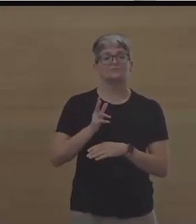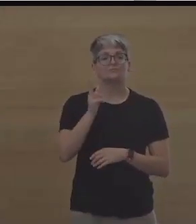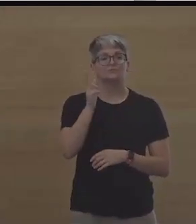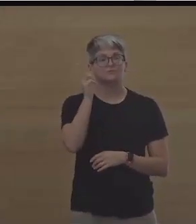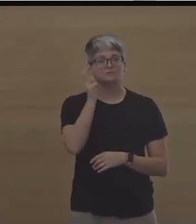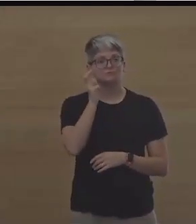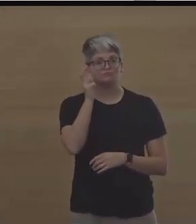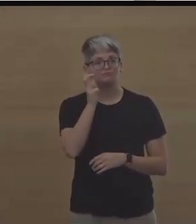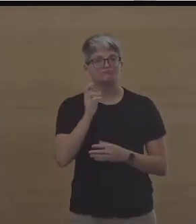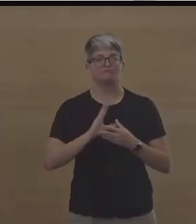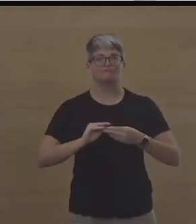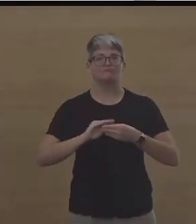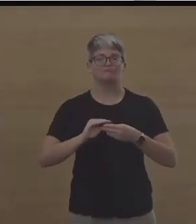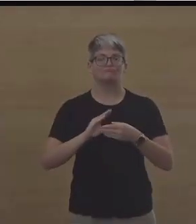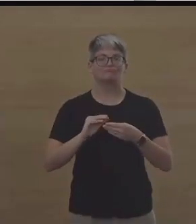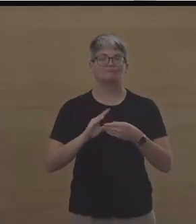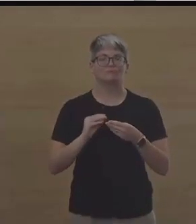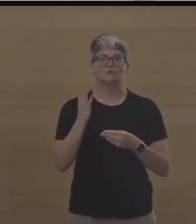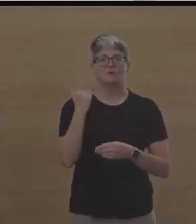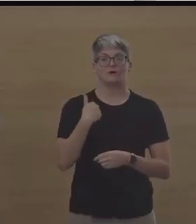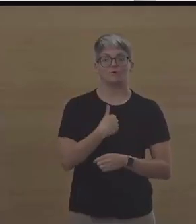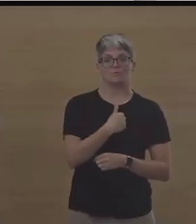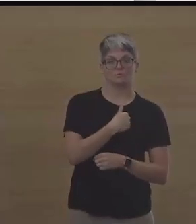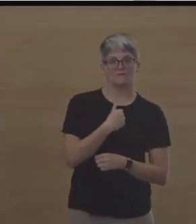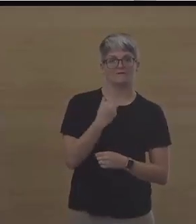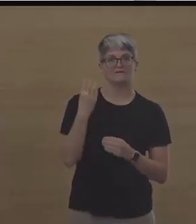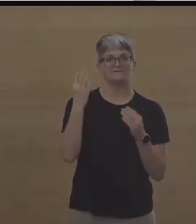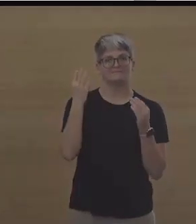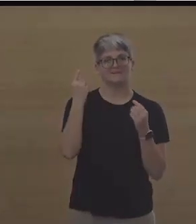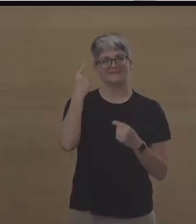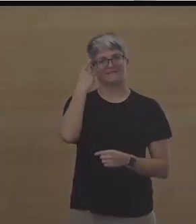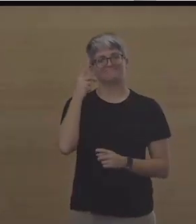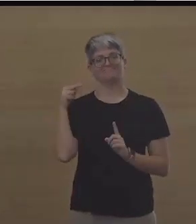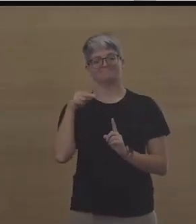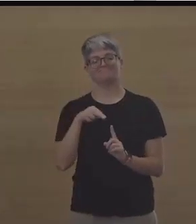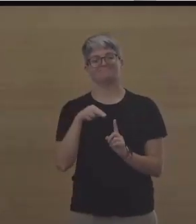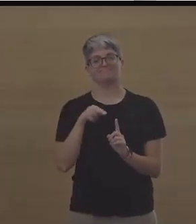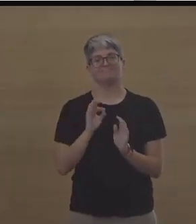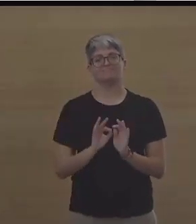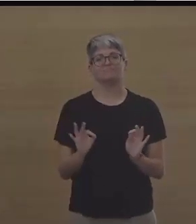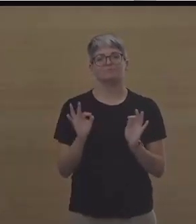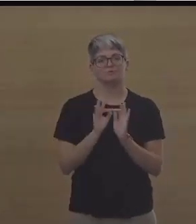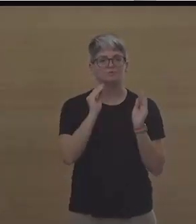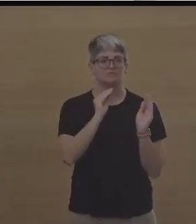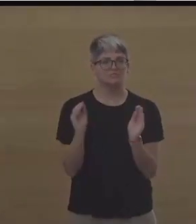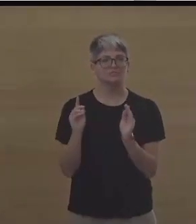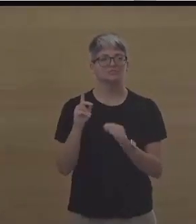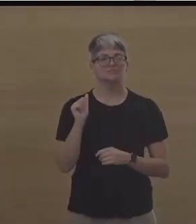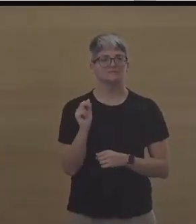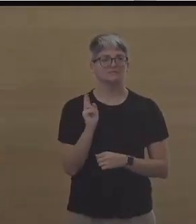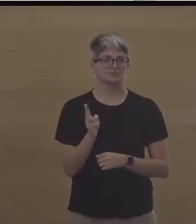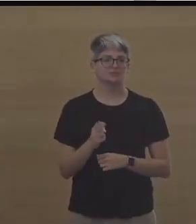important to teach disability history.